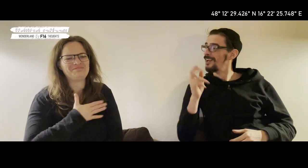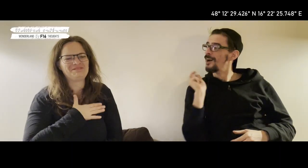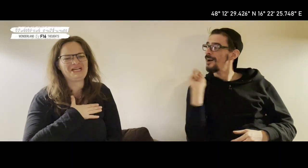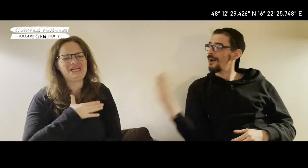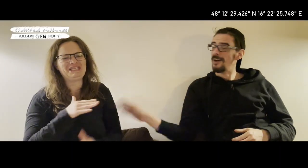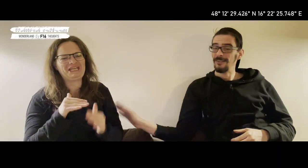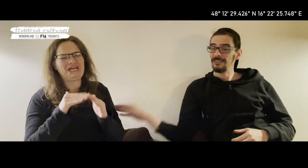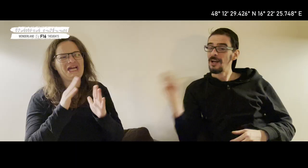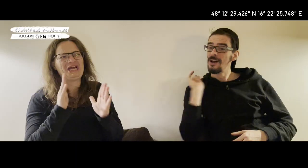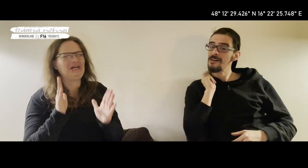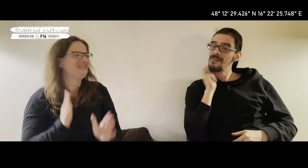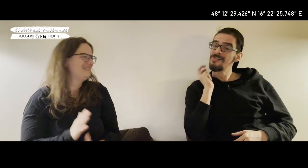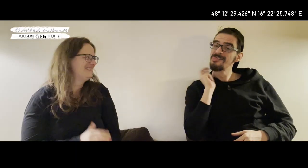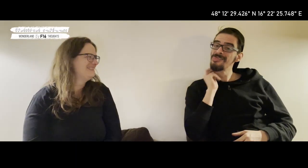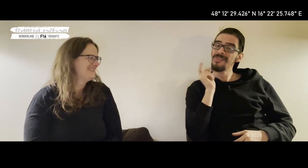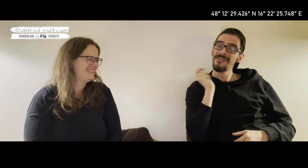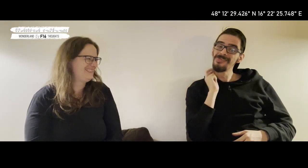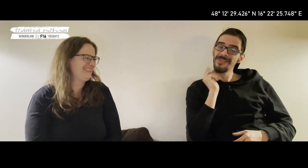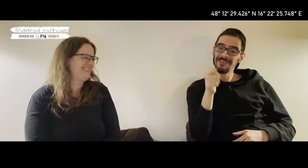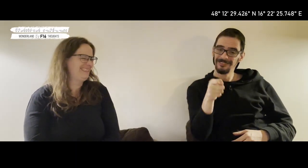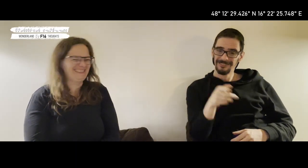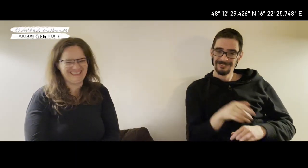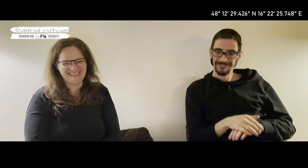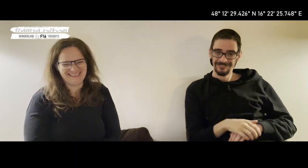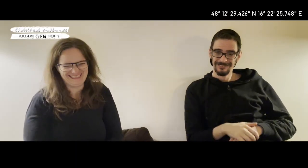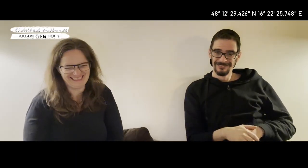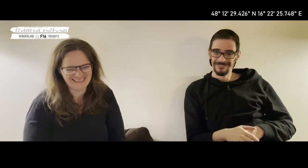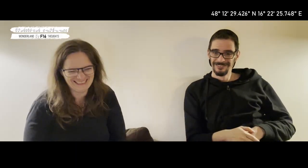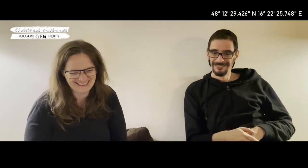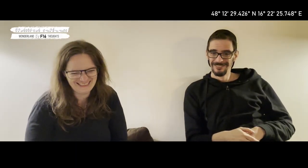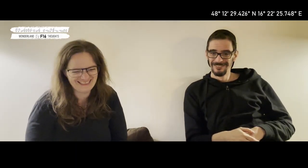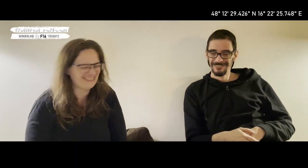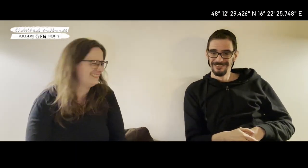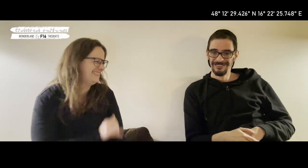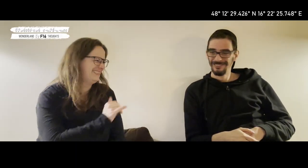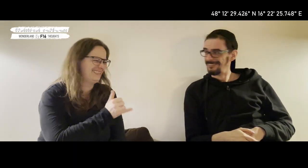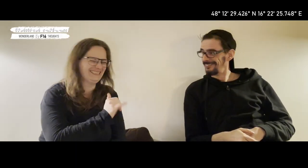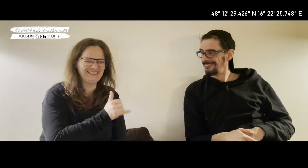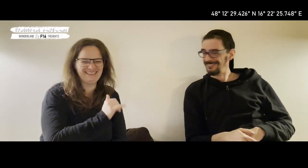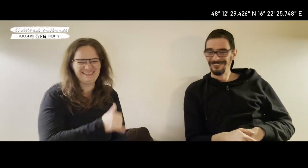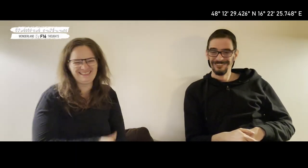My home. Did you see the hickey on the right side of her neck? Yes, I have.